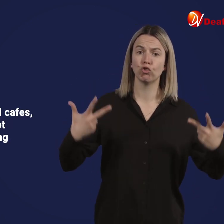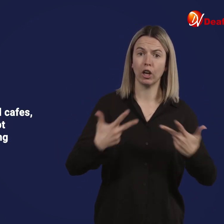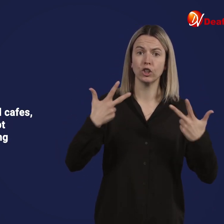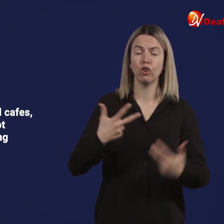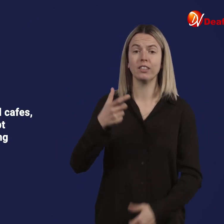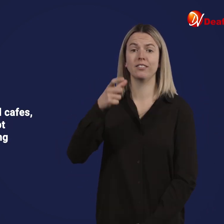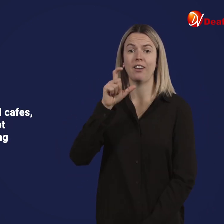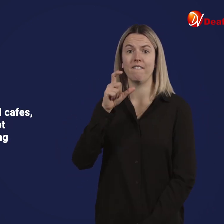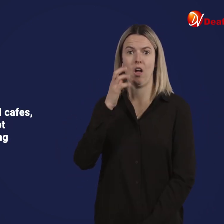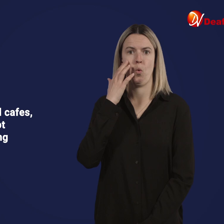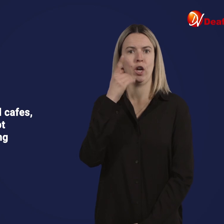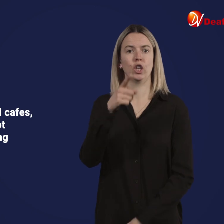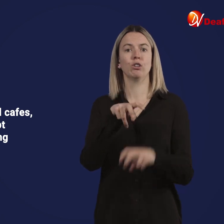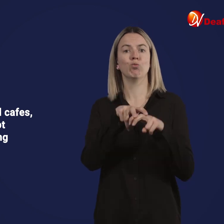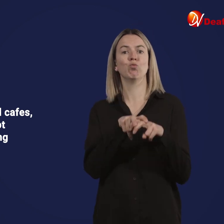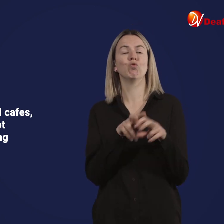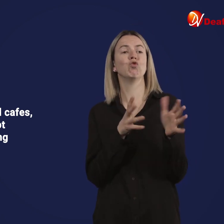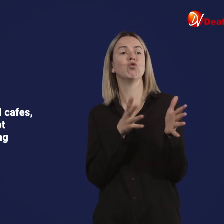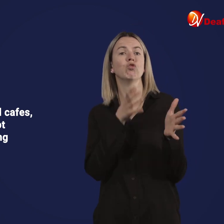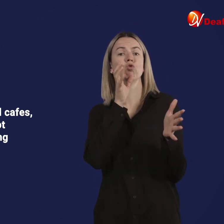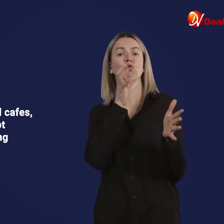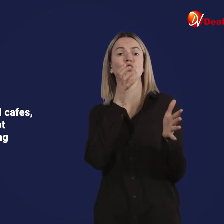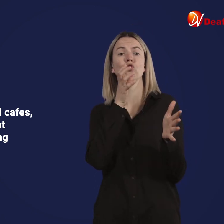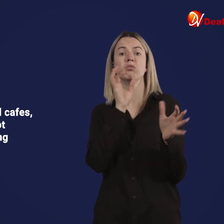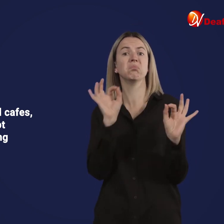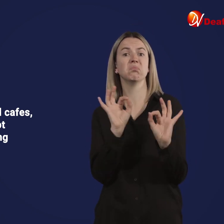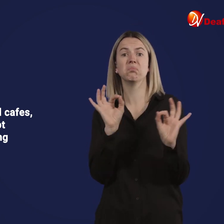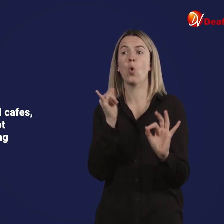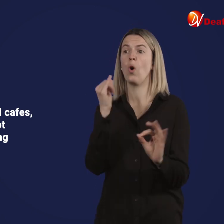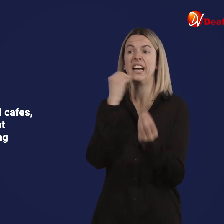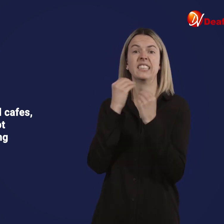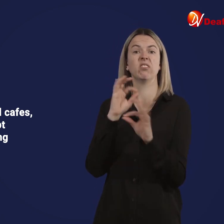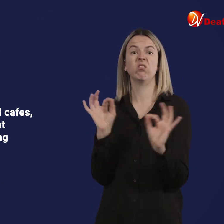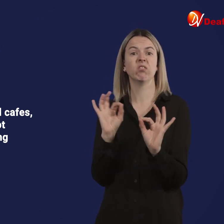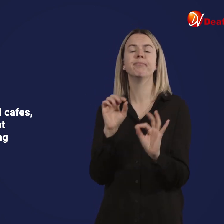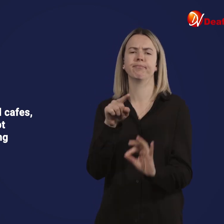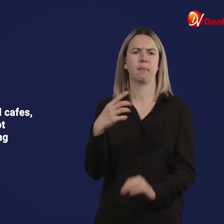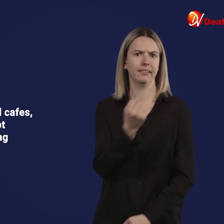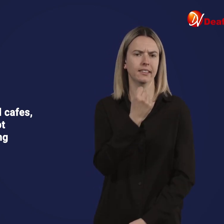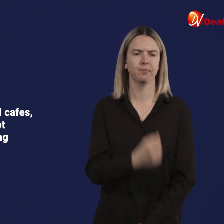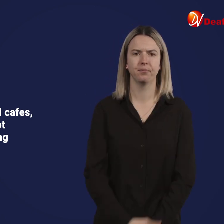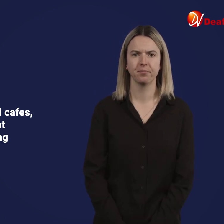In restaurants and cafes, when you are not eating or drinking.